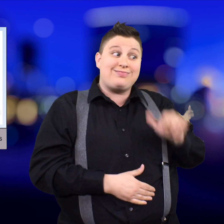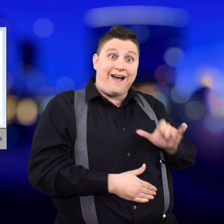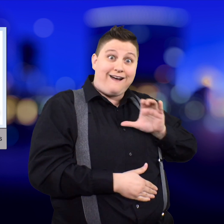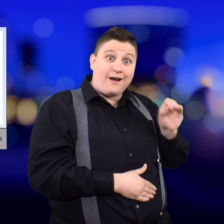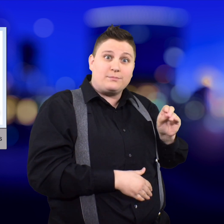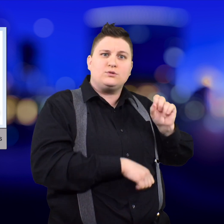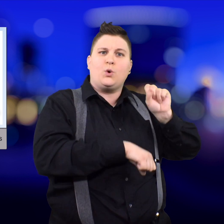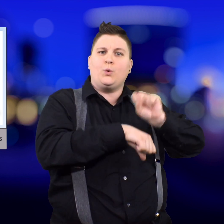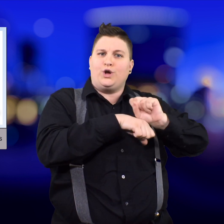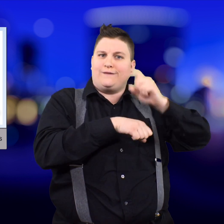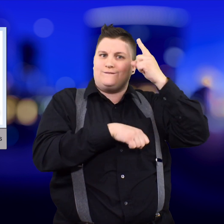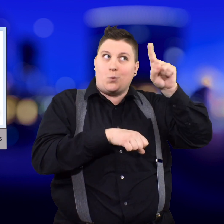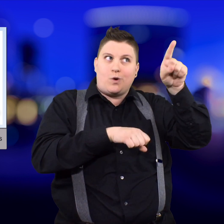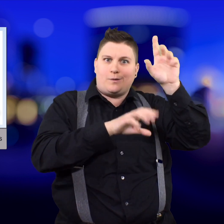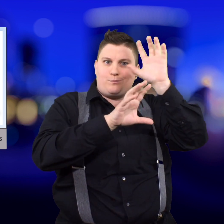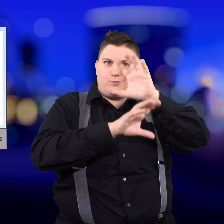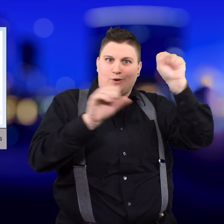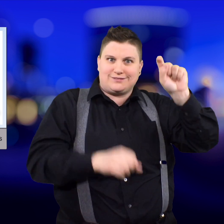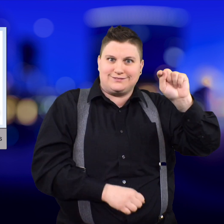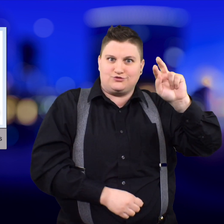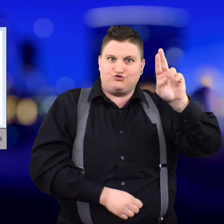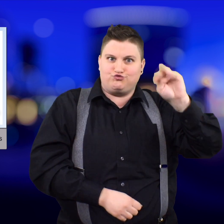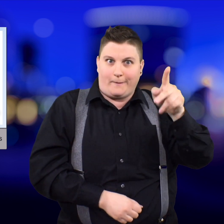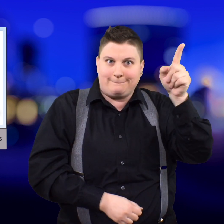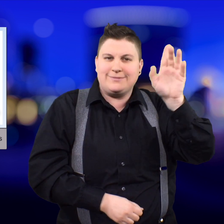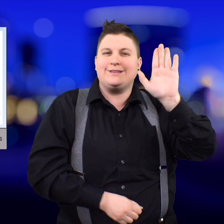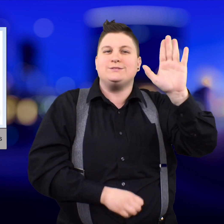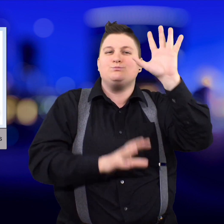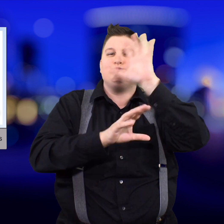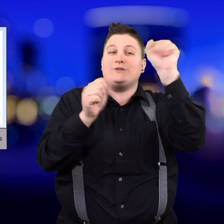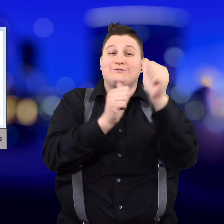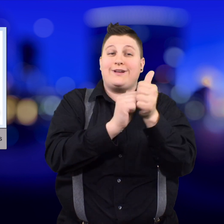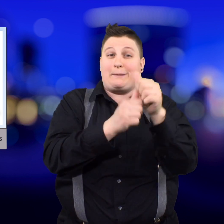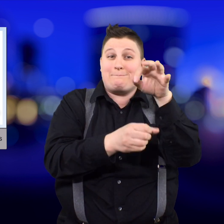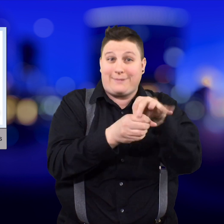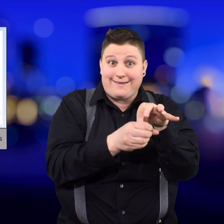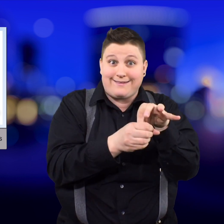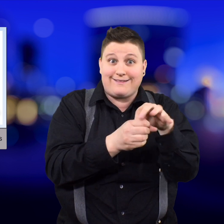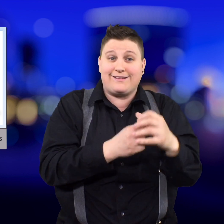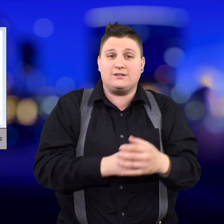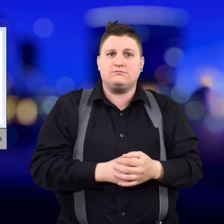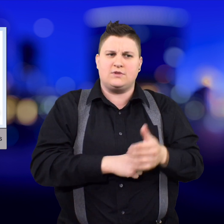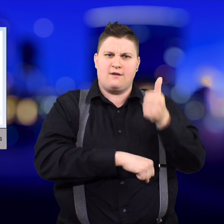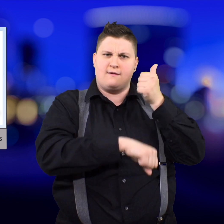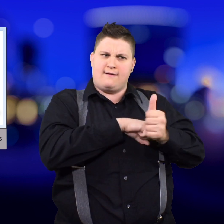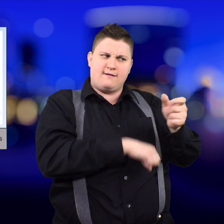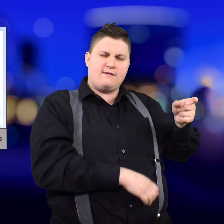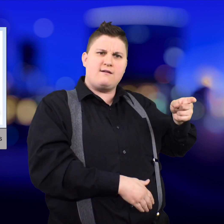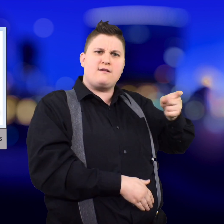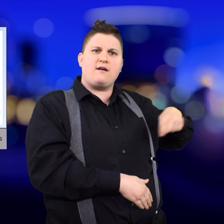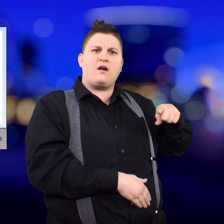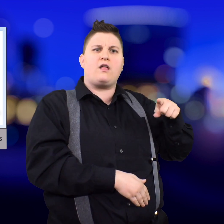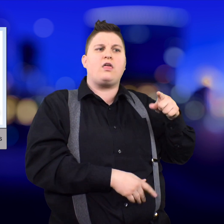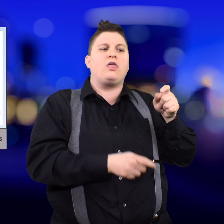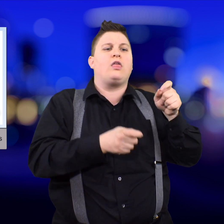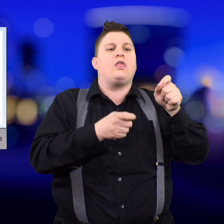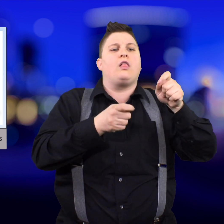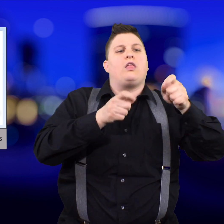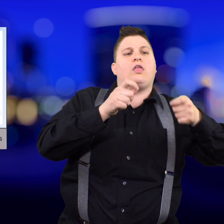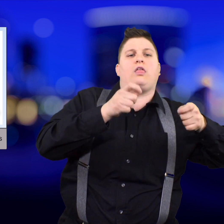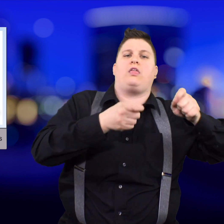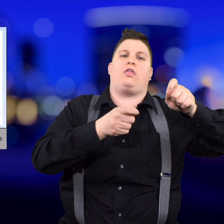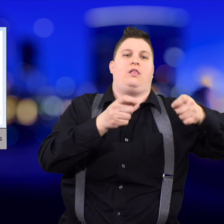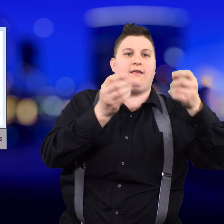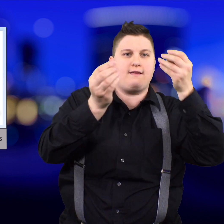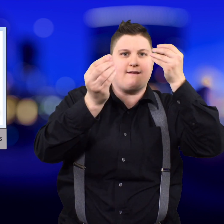The company worked for President Trump's presidential campaign and is accused of manipulating the